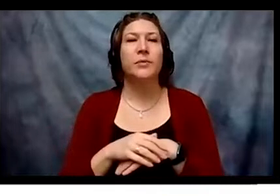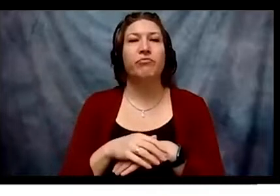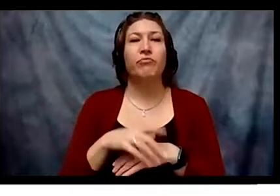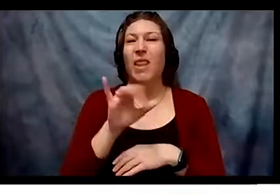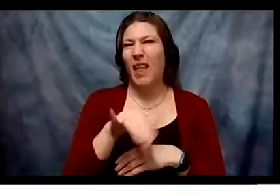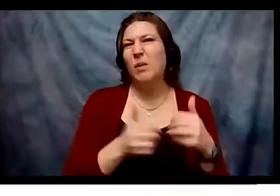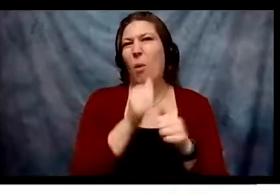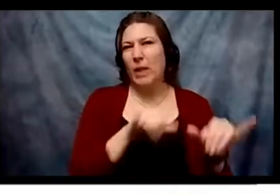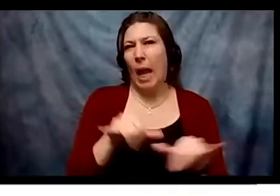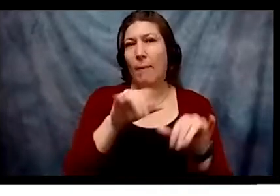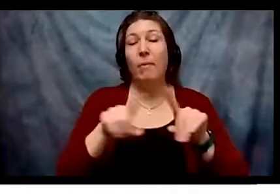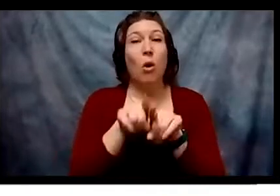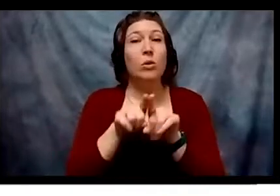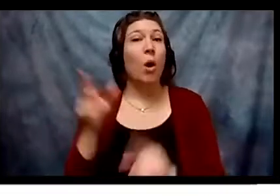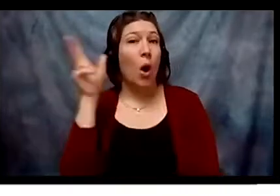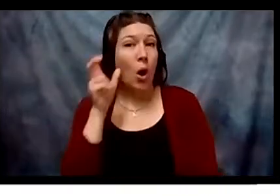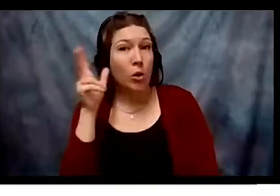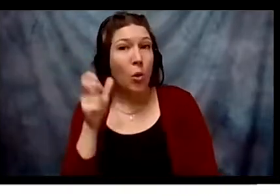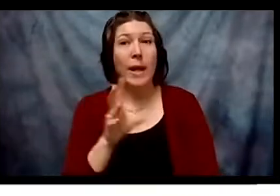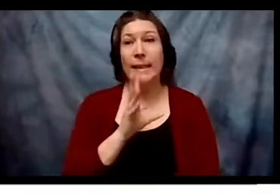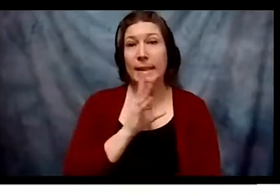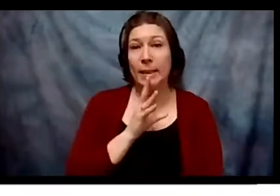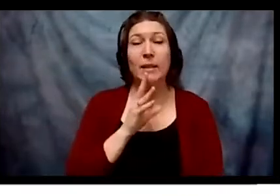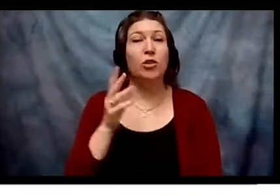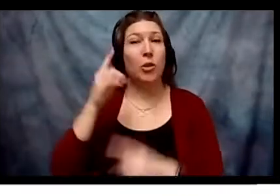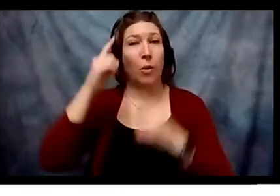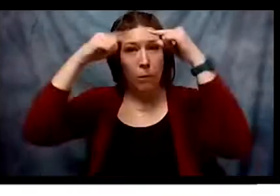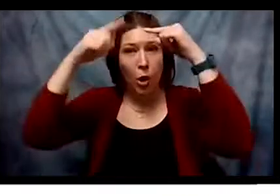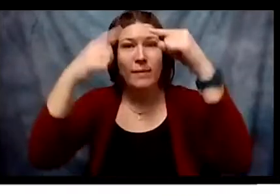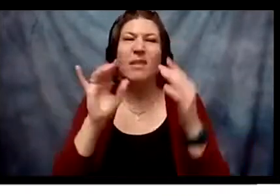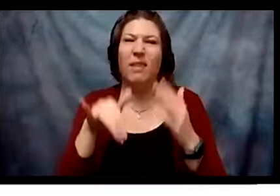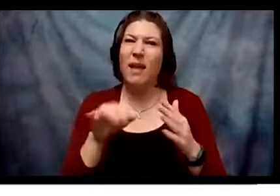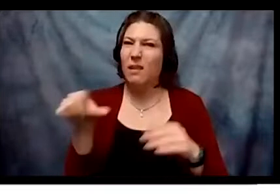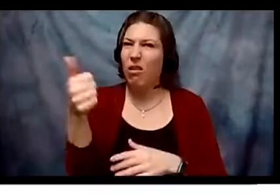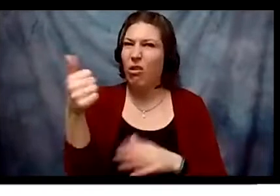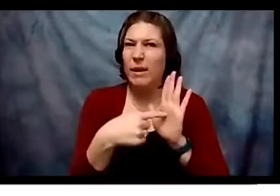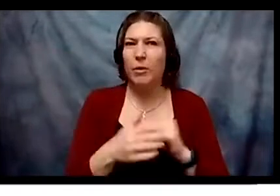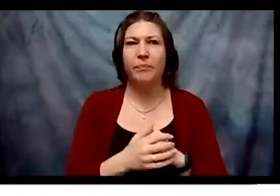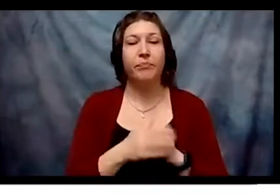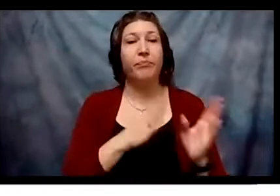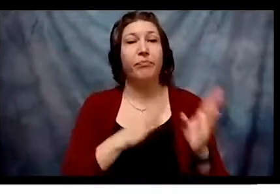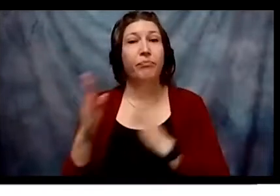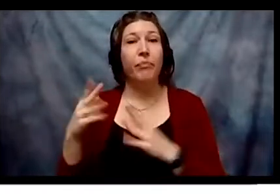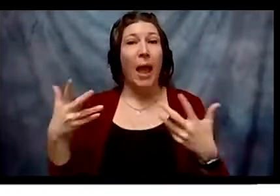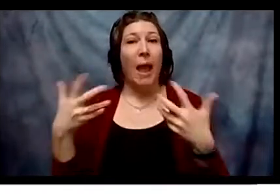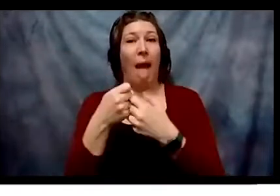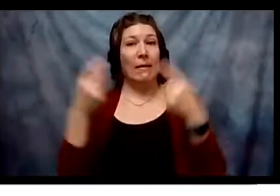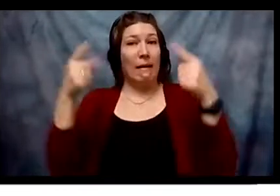processing delays are also common. Accident induced, including disability like a traumatic brain